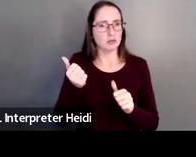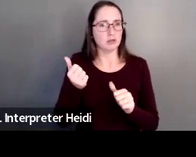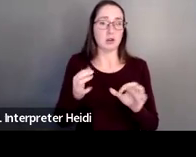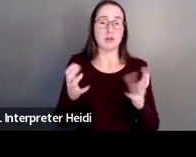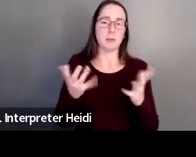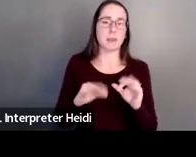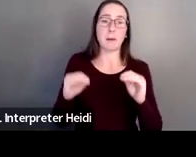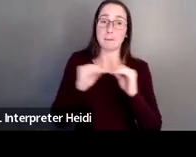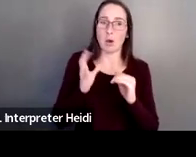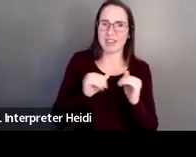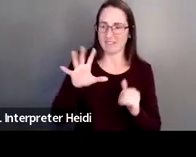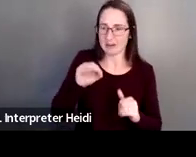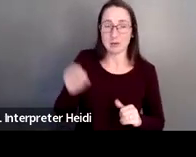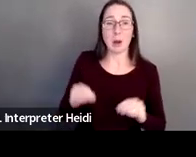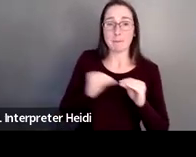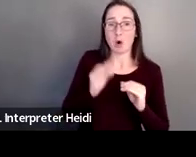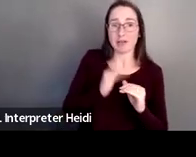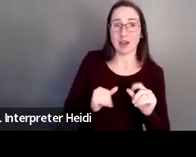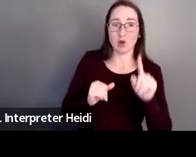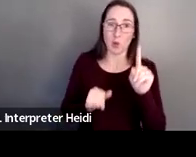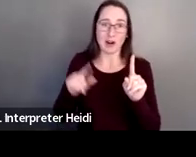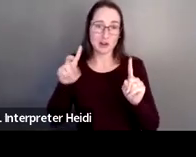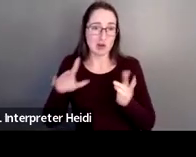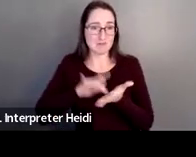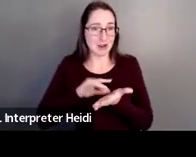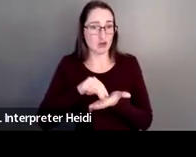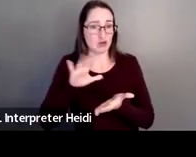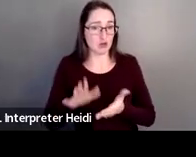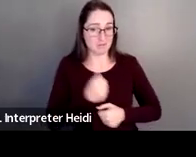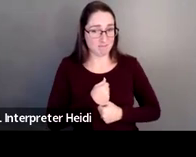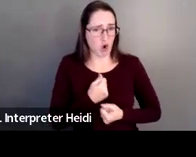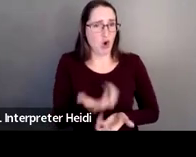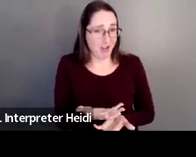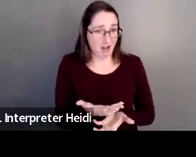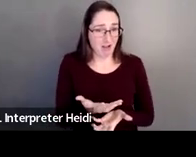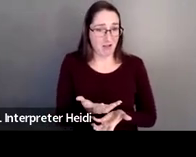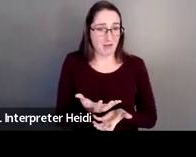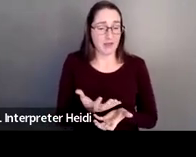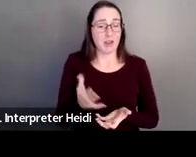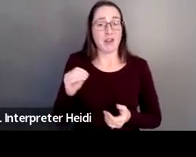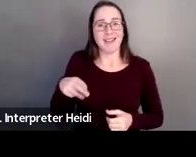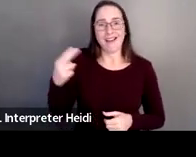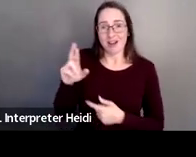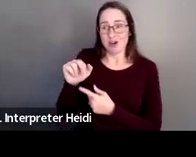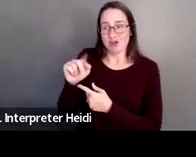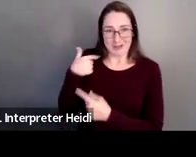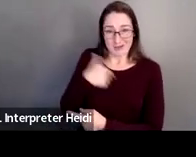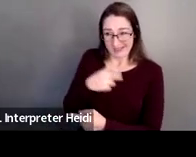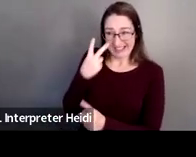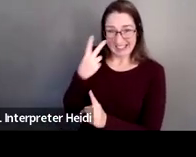Most of which are less than more than 50%. So more than 1 in 2 of medical students are